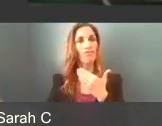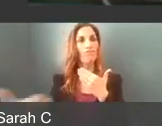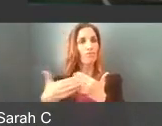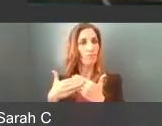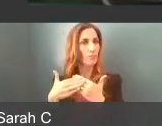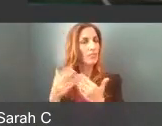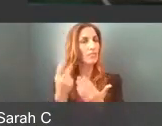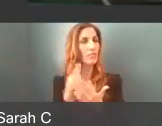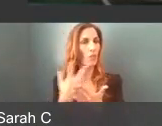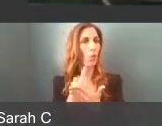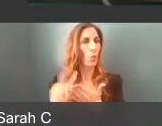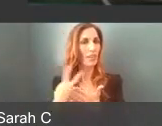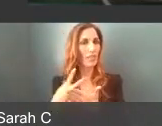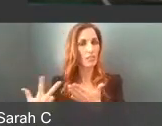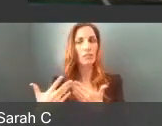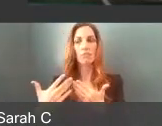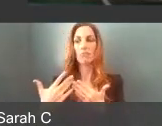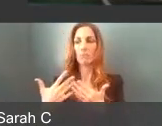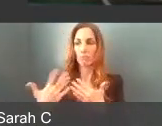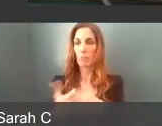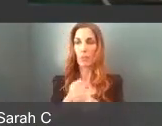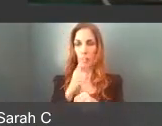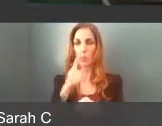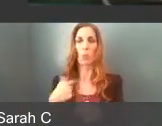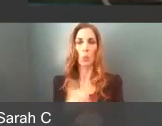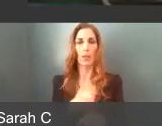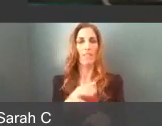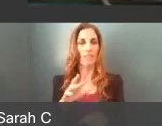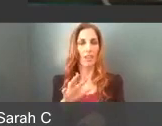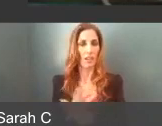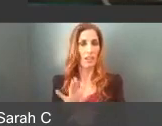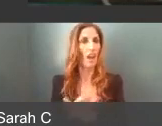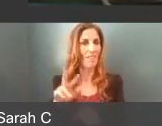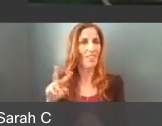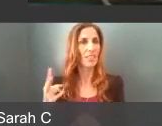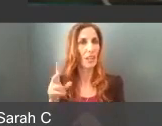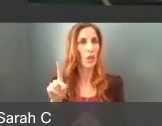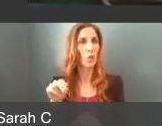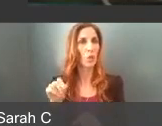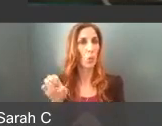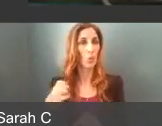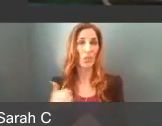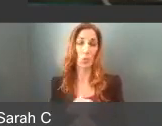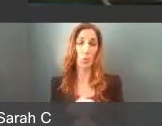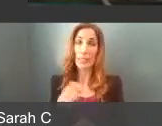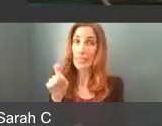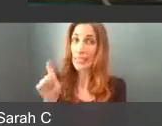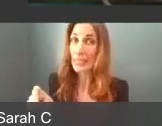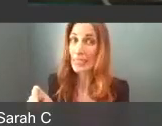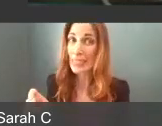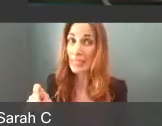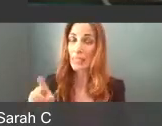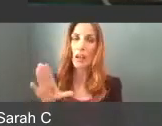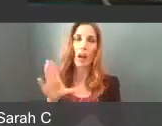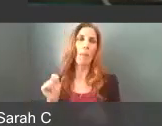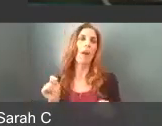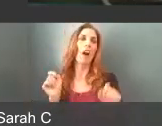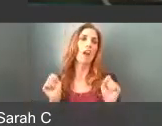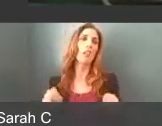making sure that we have the second doses that we need. But it is likely going to require that